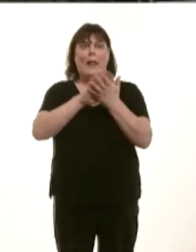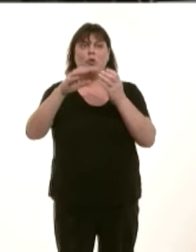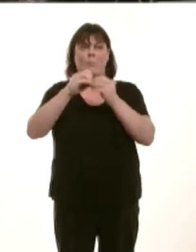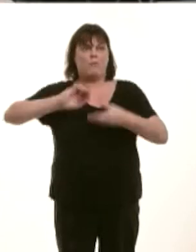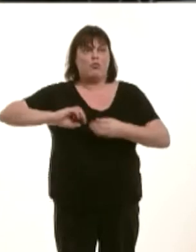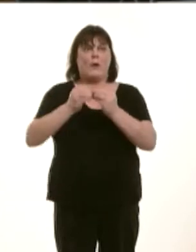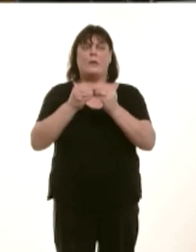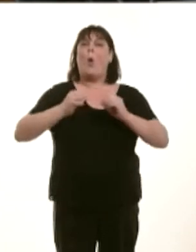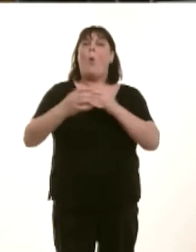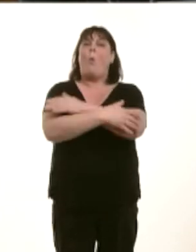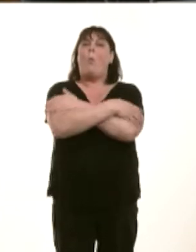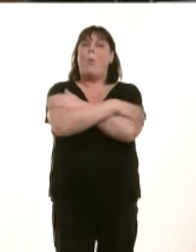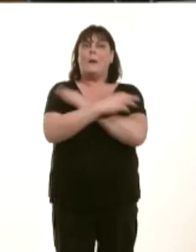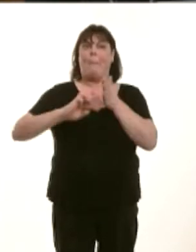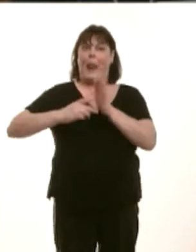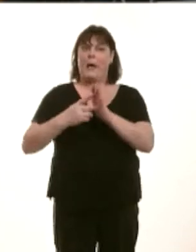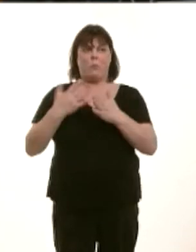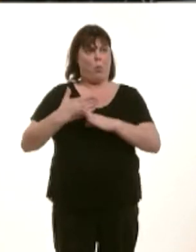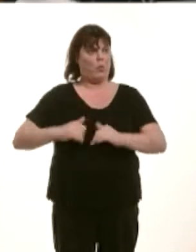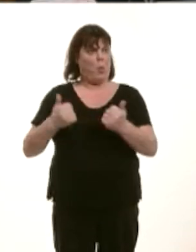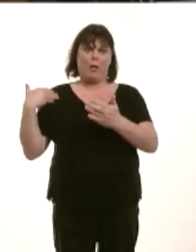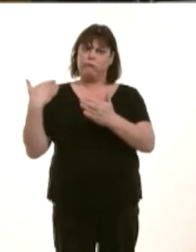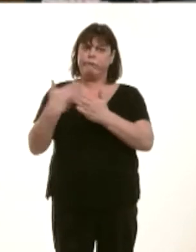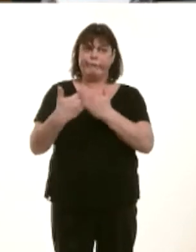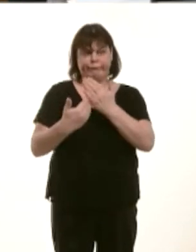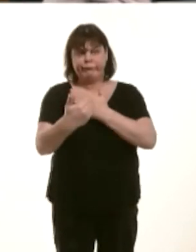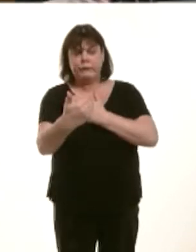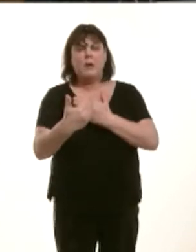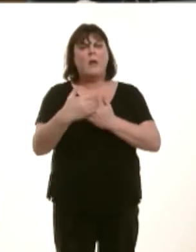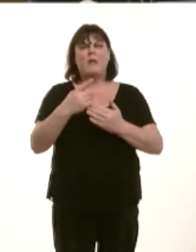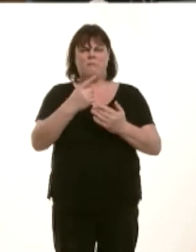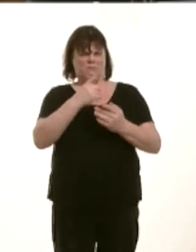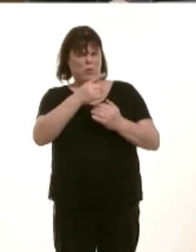plans. Those plans have, by and large, been robust. It is not right to say that A&E times